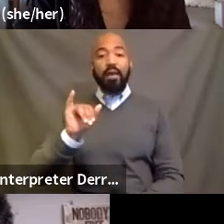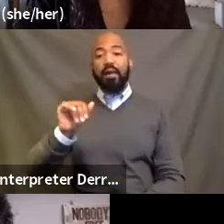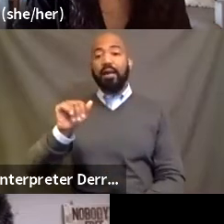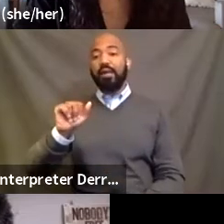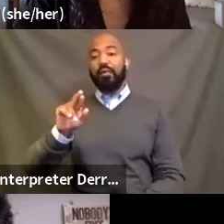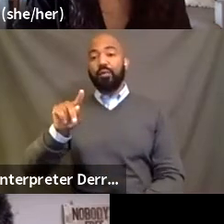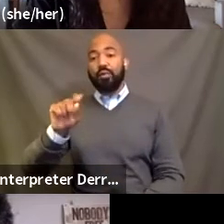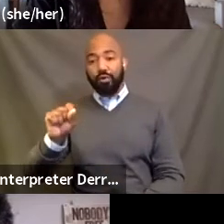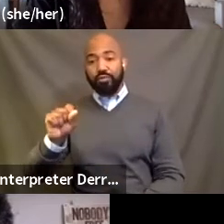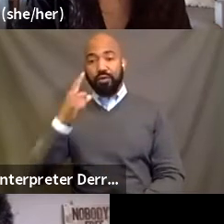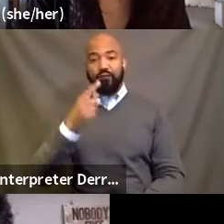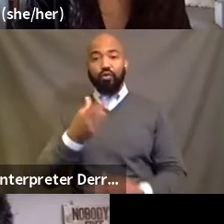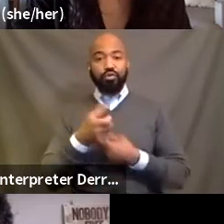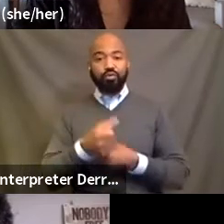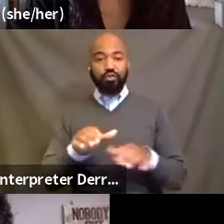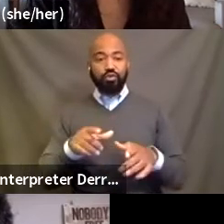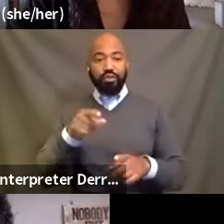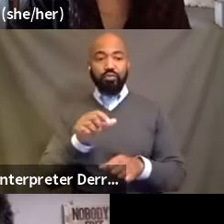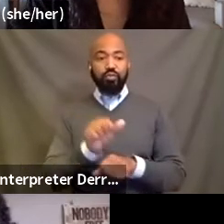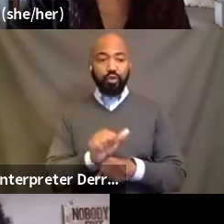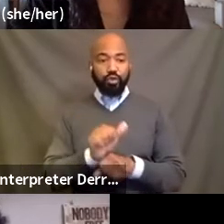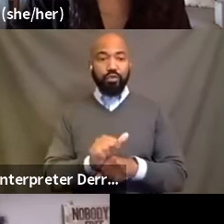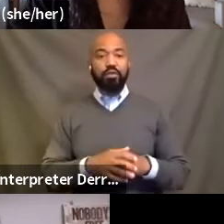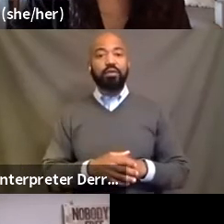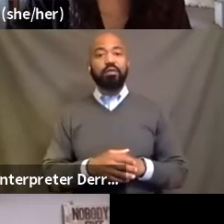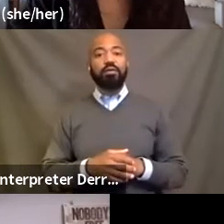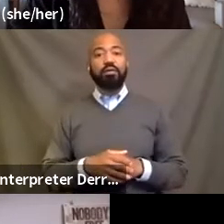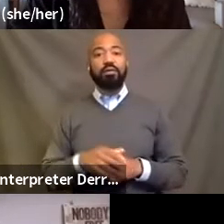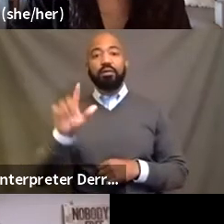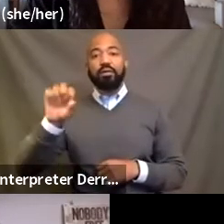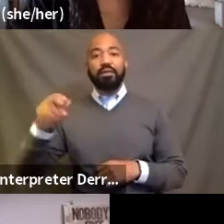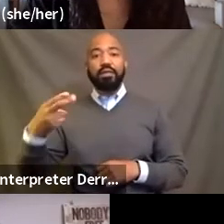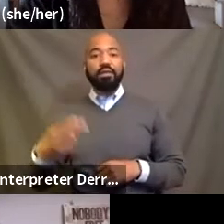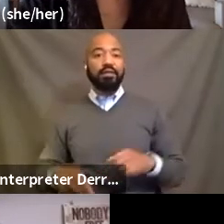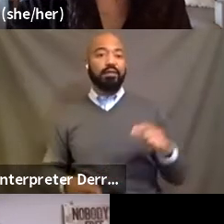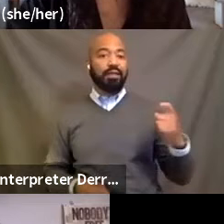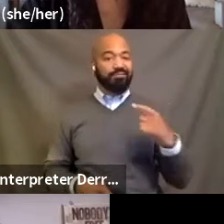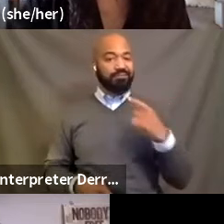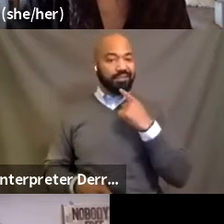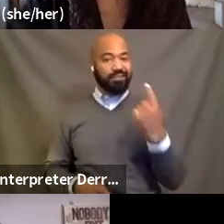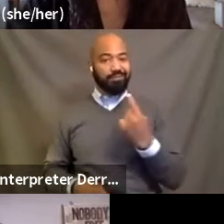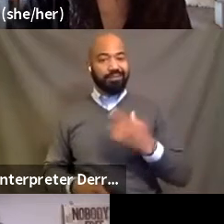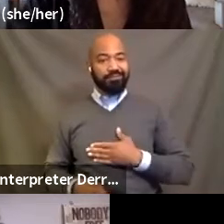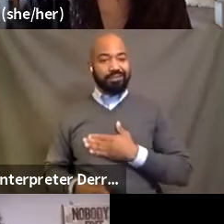Kirya Traber (she/her): interpretation will have to ensure at least so if you want to get a word in quickly these two. Leah (she/her): Thank you so much for this stage, thank you.